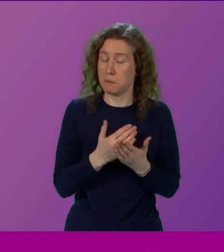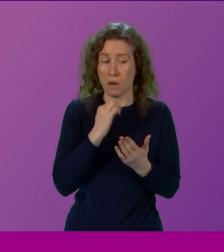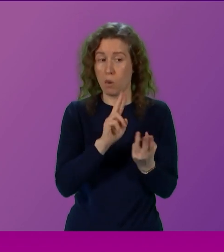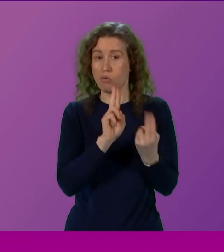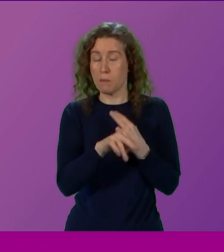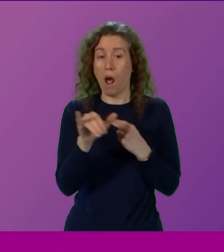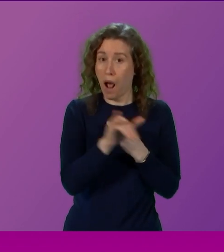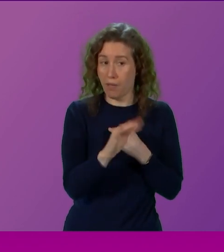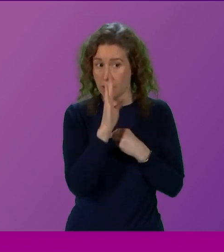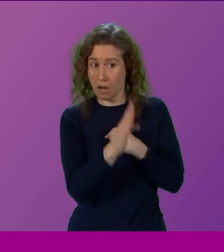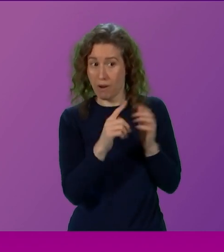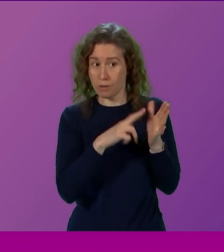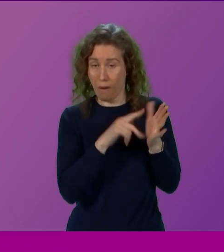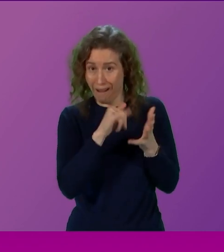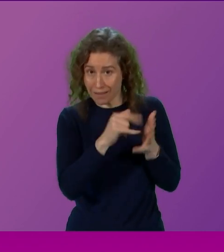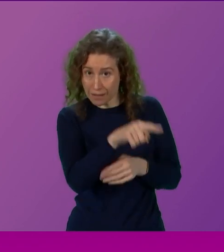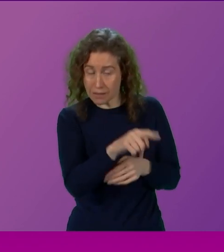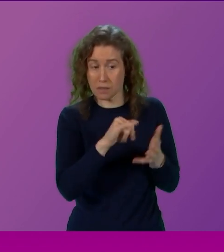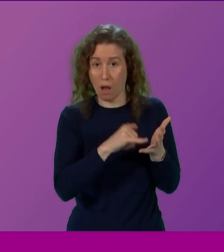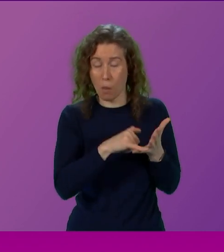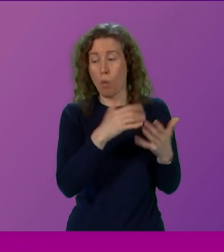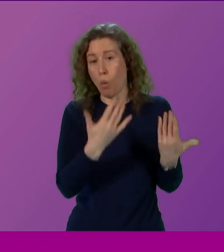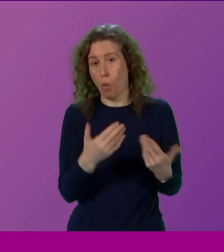either to Anas Sarwar or directly to Harvey’s family, in due course.